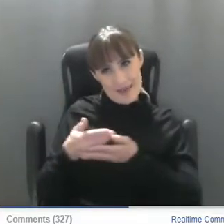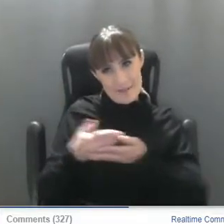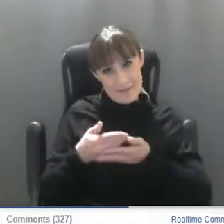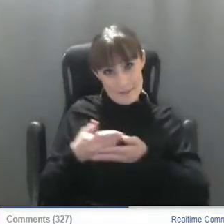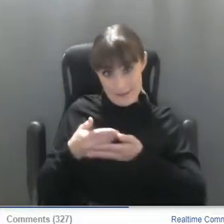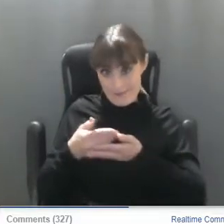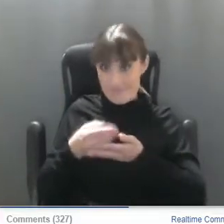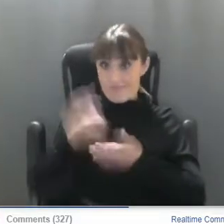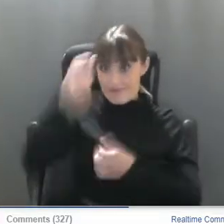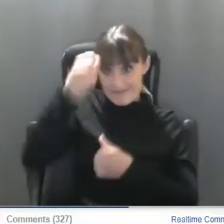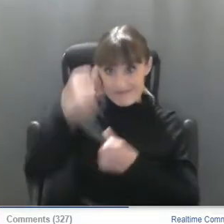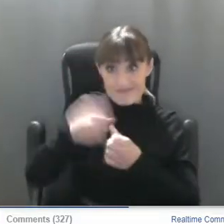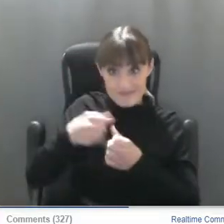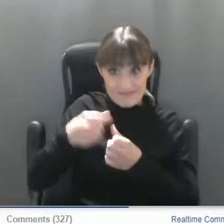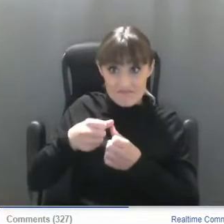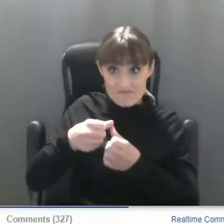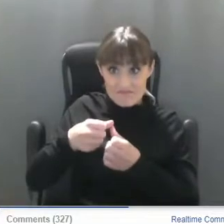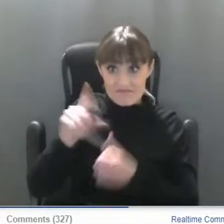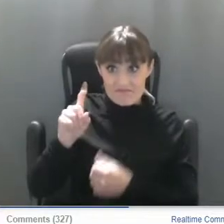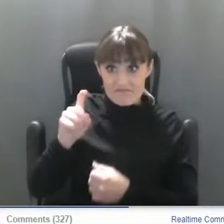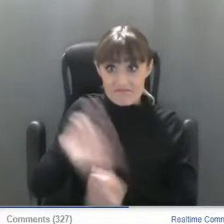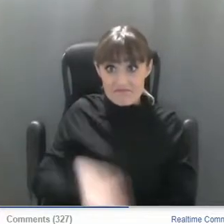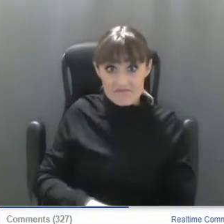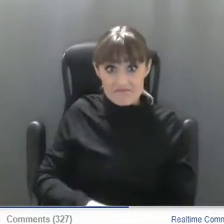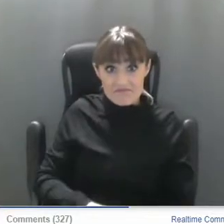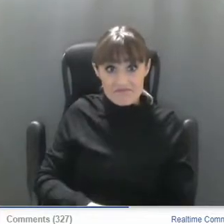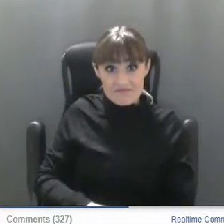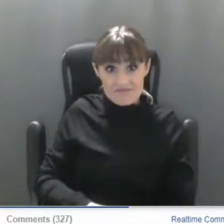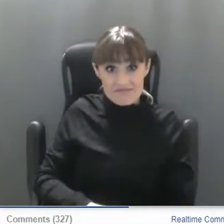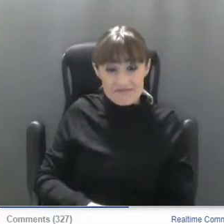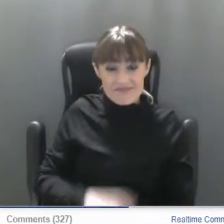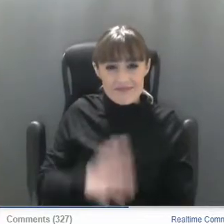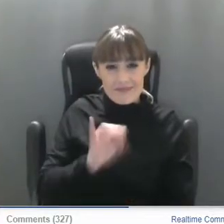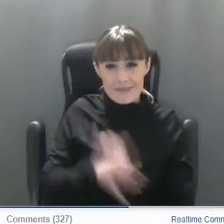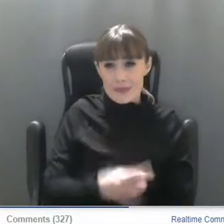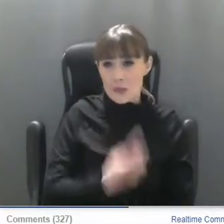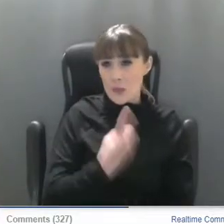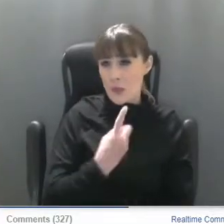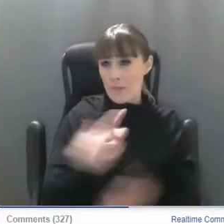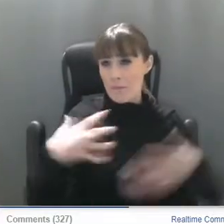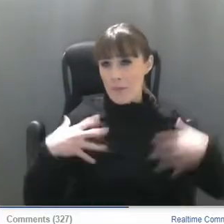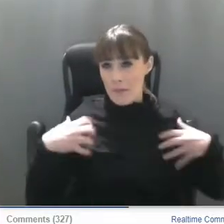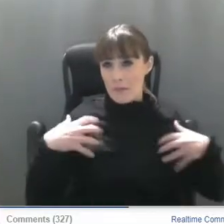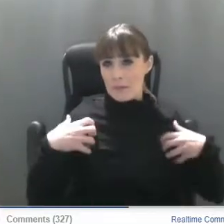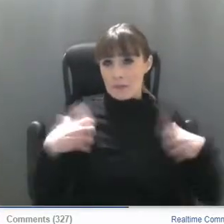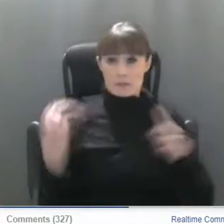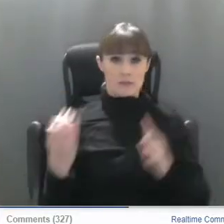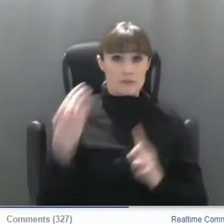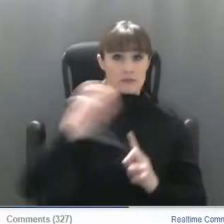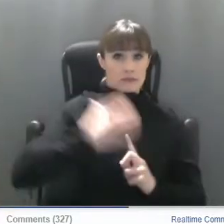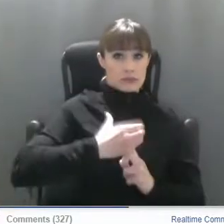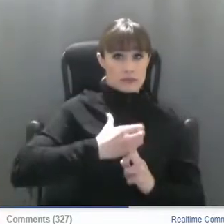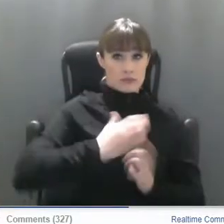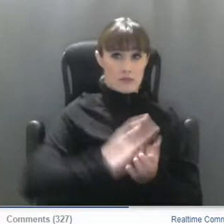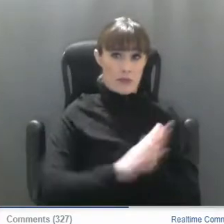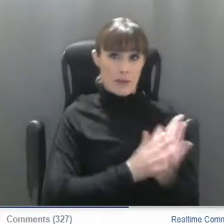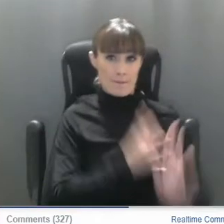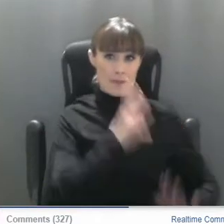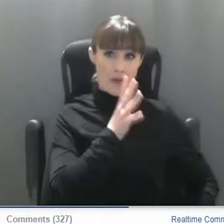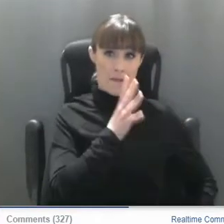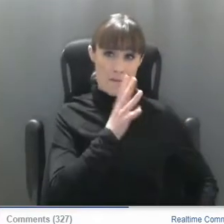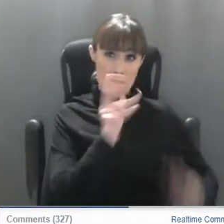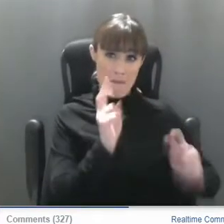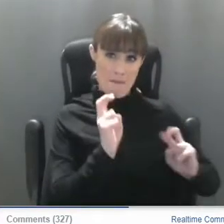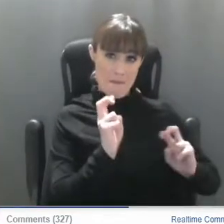Pepper? That's one of them acting as the mom. There we go, yeah you guys, it's